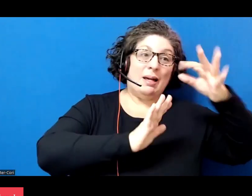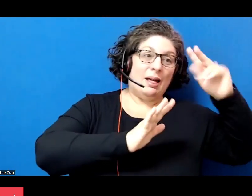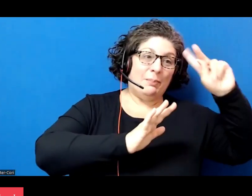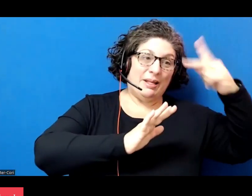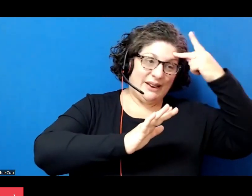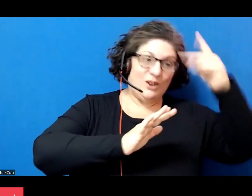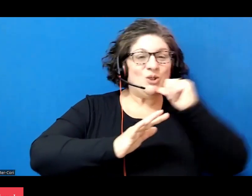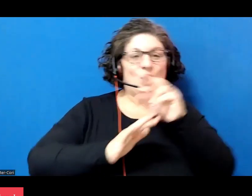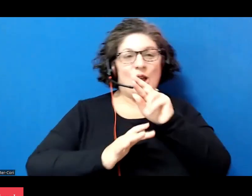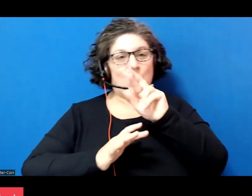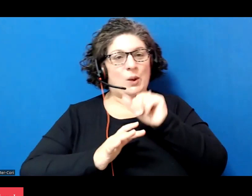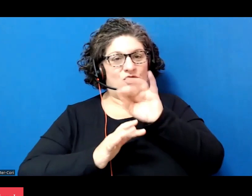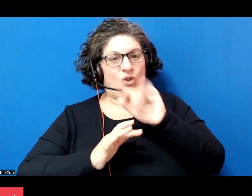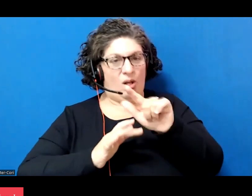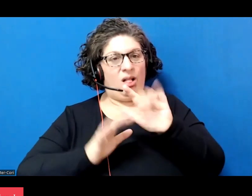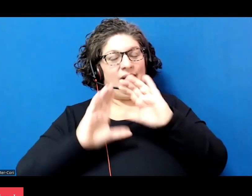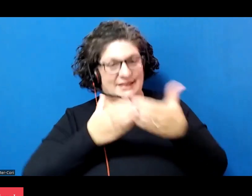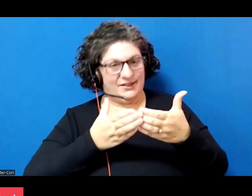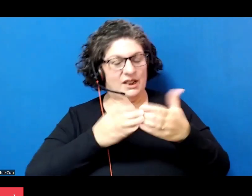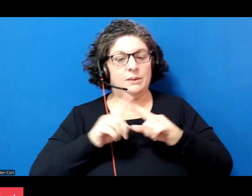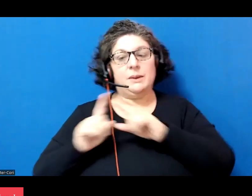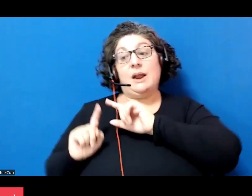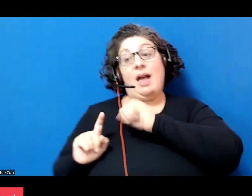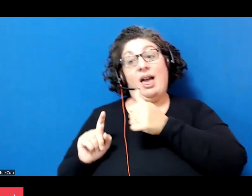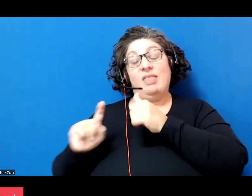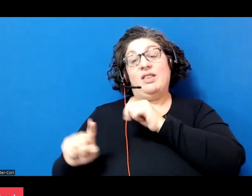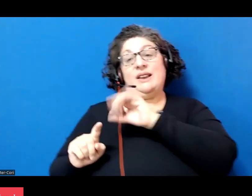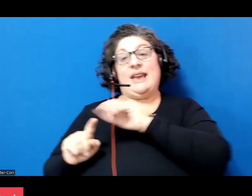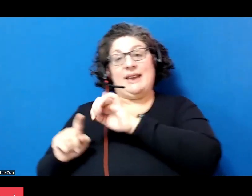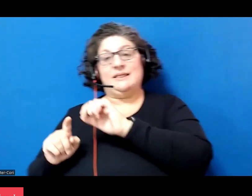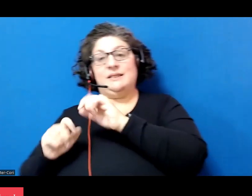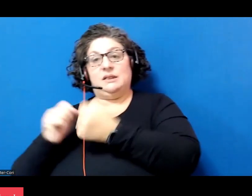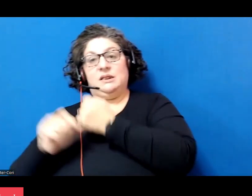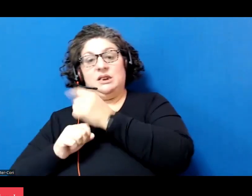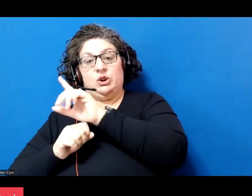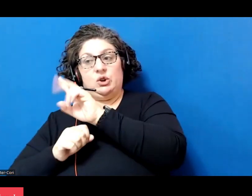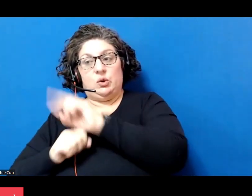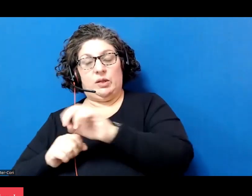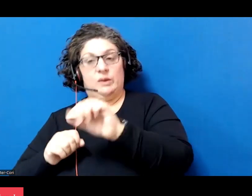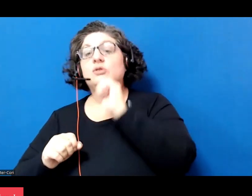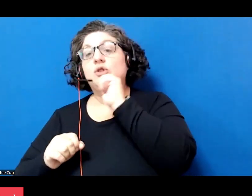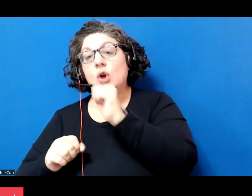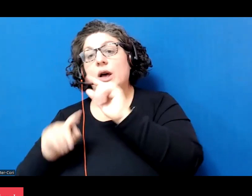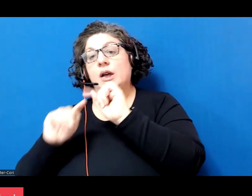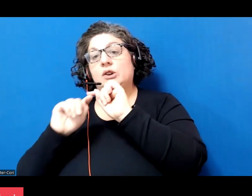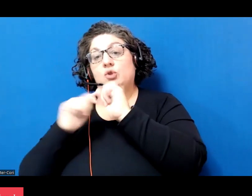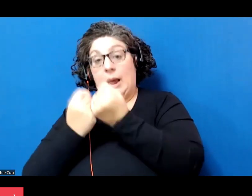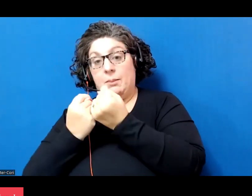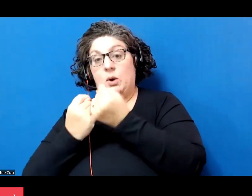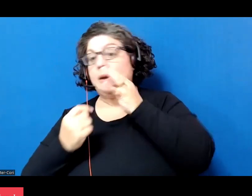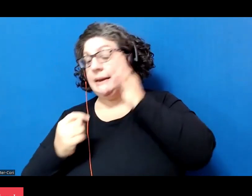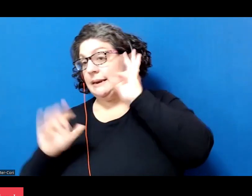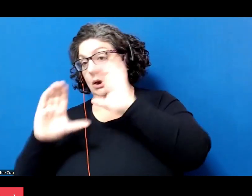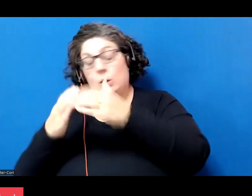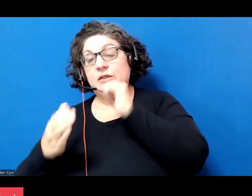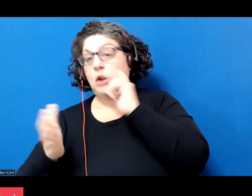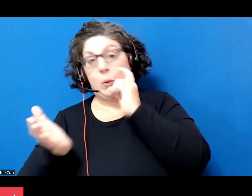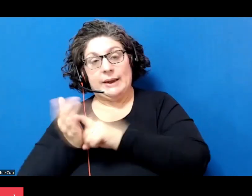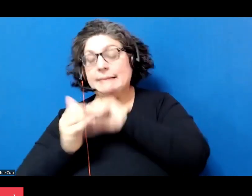And Catano and year of 2000, non-tribal Indian group was not recognized at all and was found